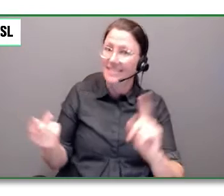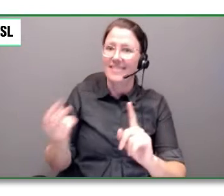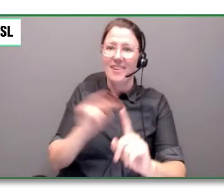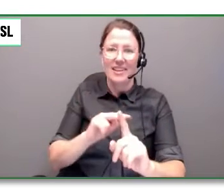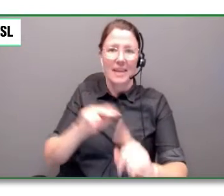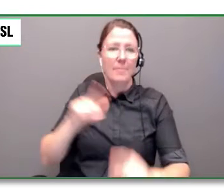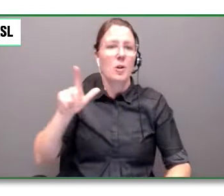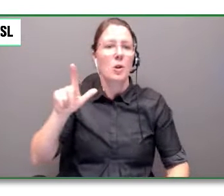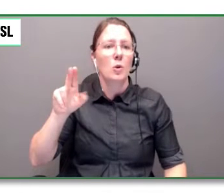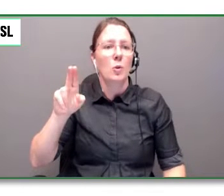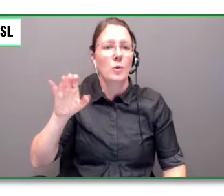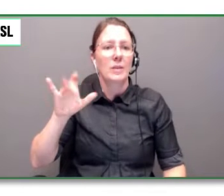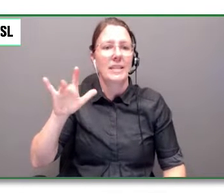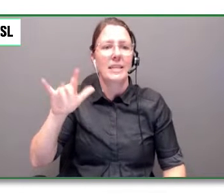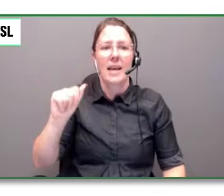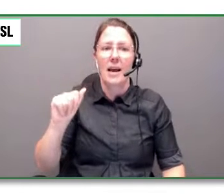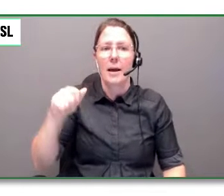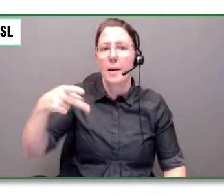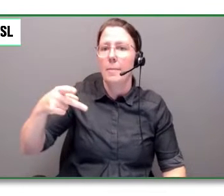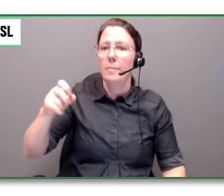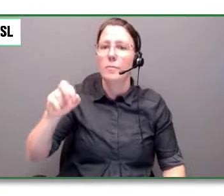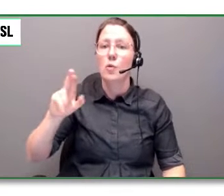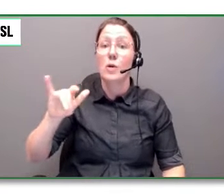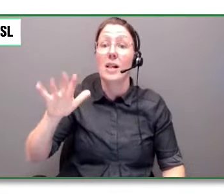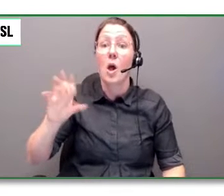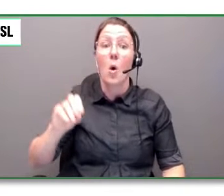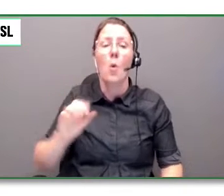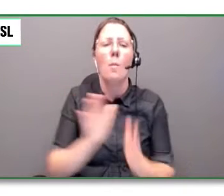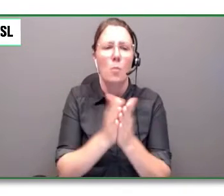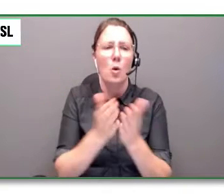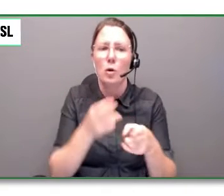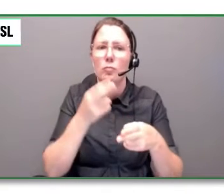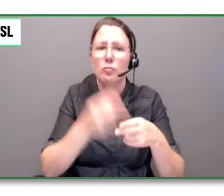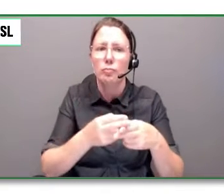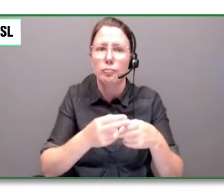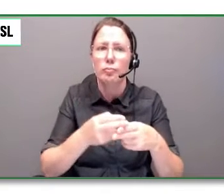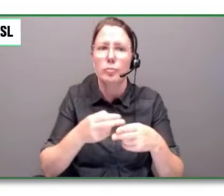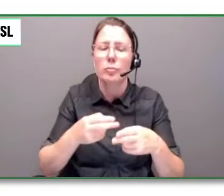of essay where the author Lucia Perillo seeks a new way of connecting with